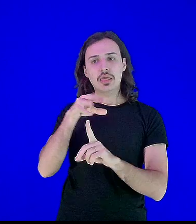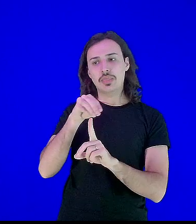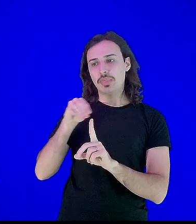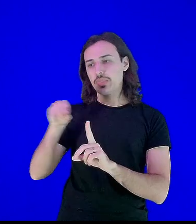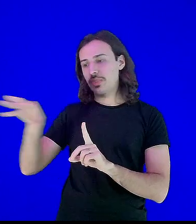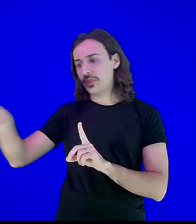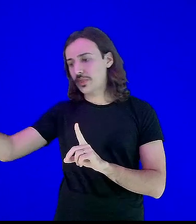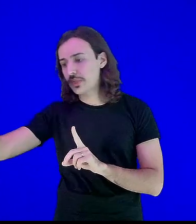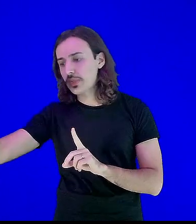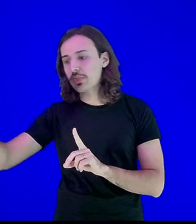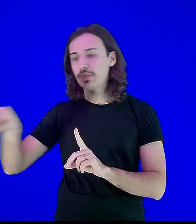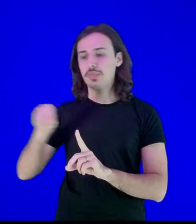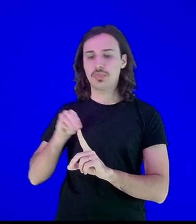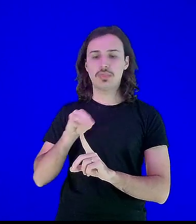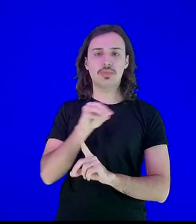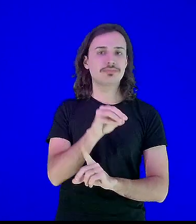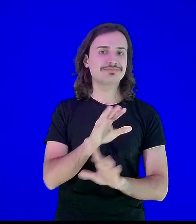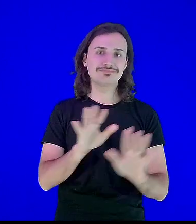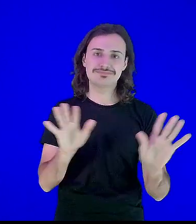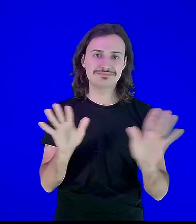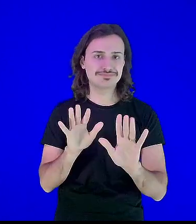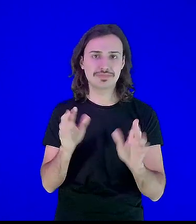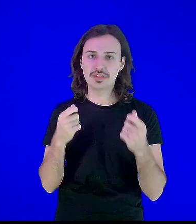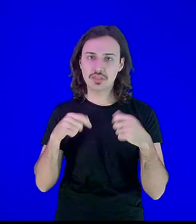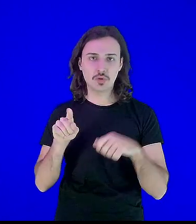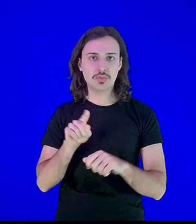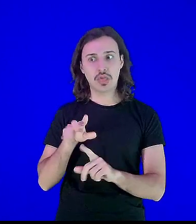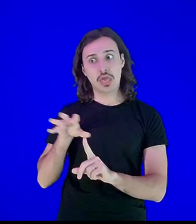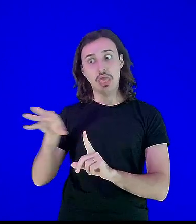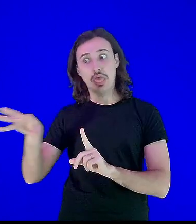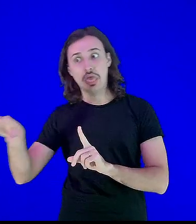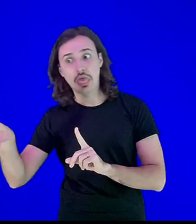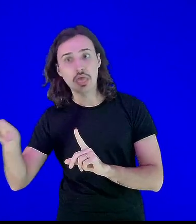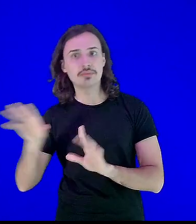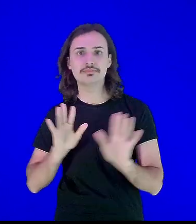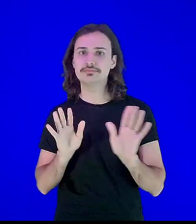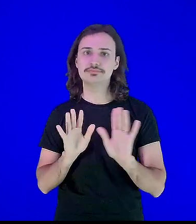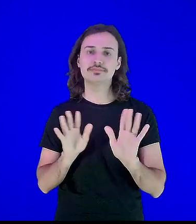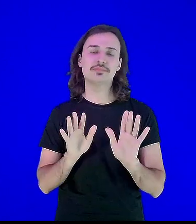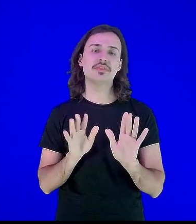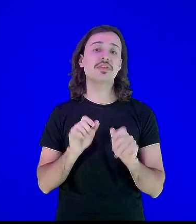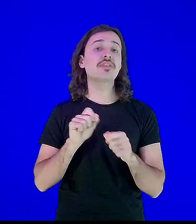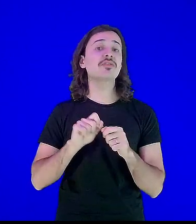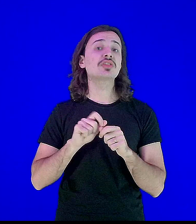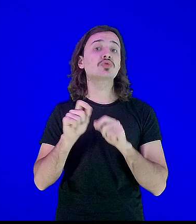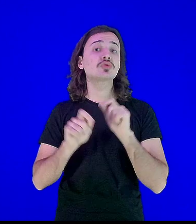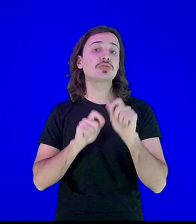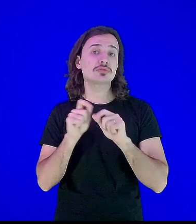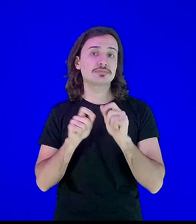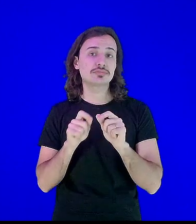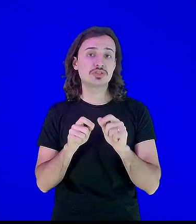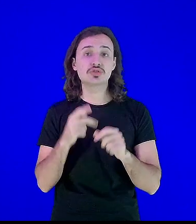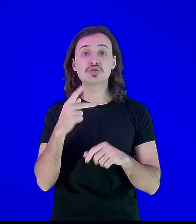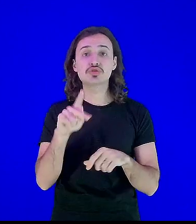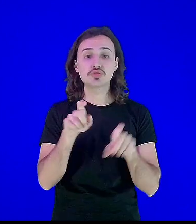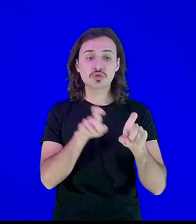it will, instead, go into your own computer and pull the sign from there nice, isn't it?